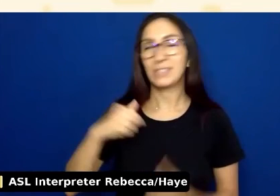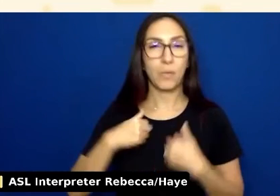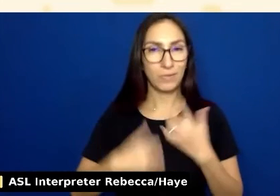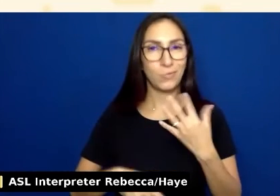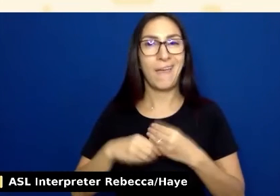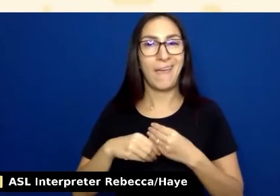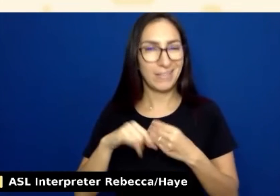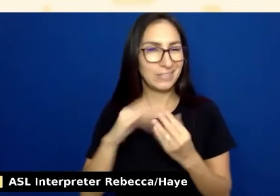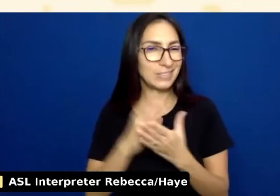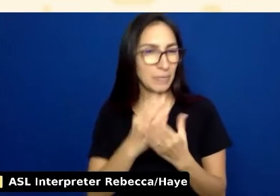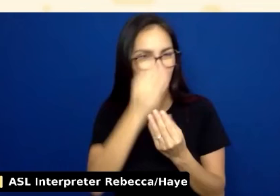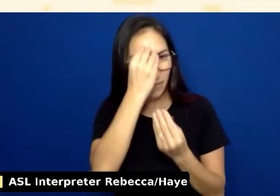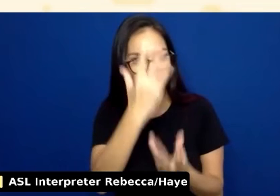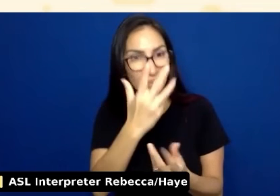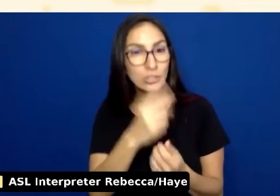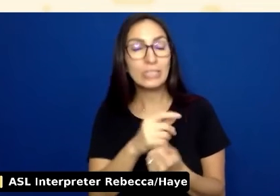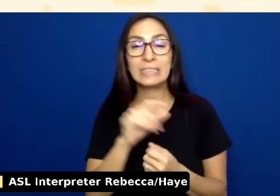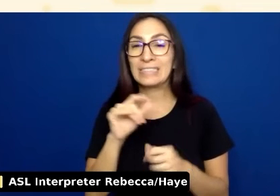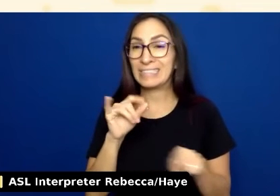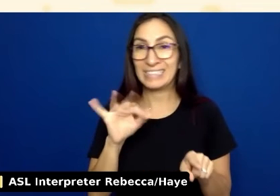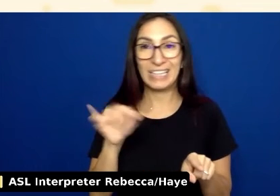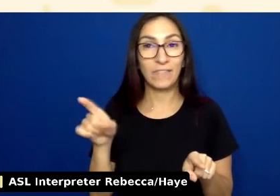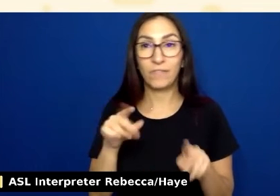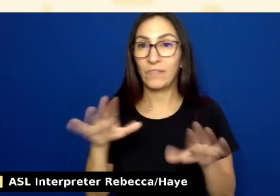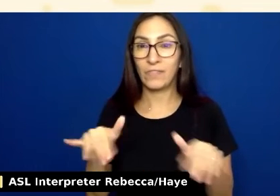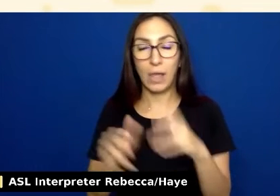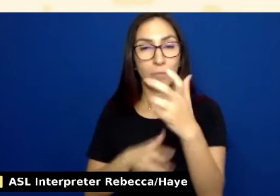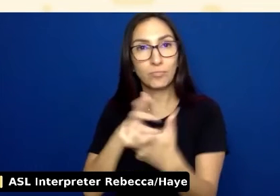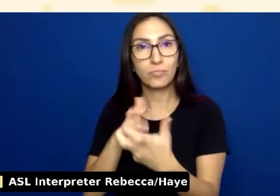If you have not customized the focus or interactive elements